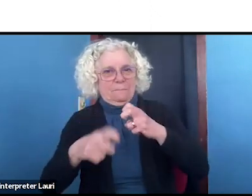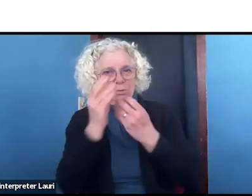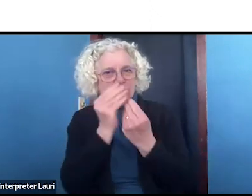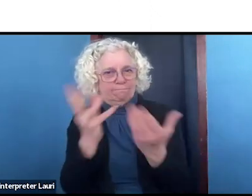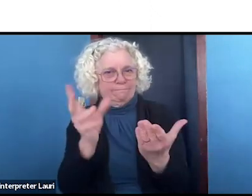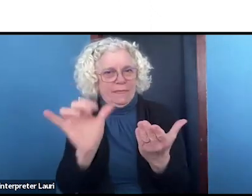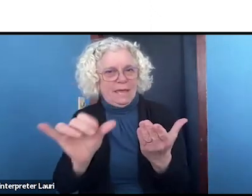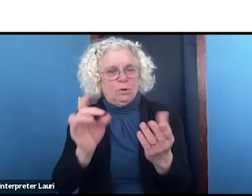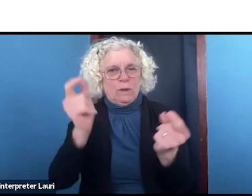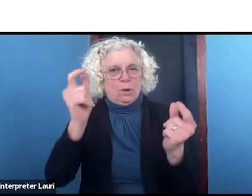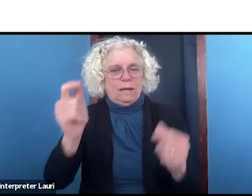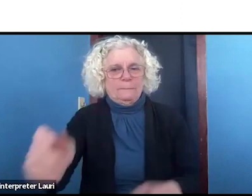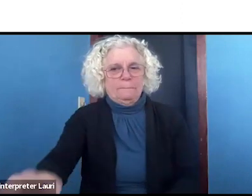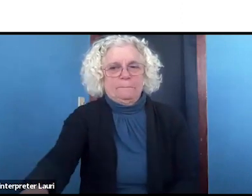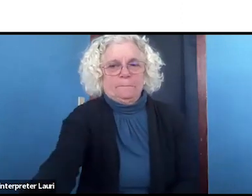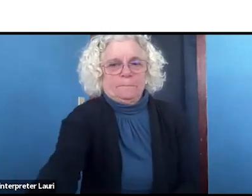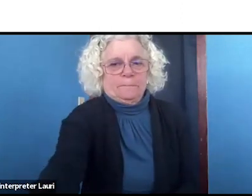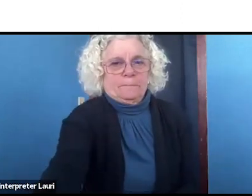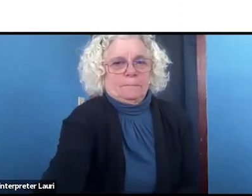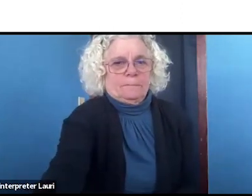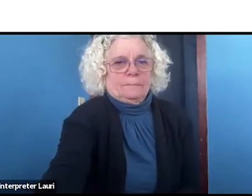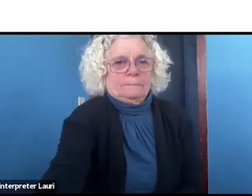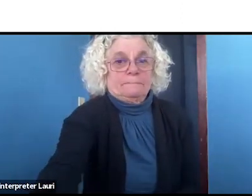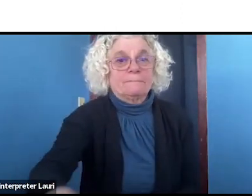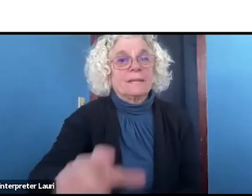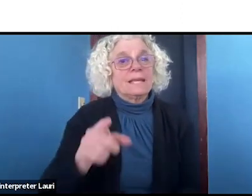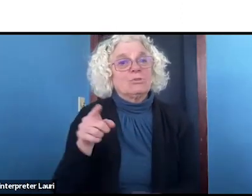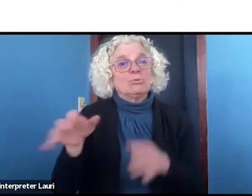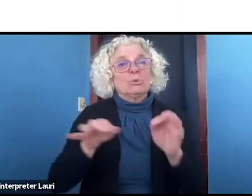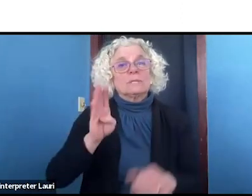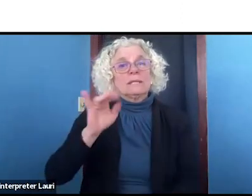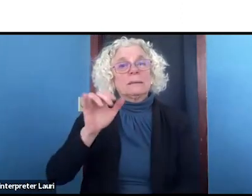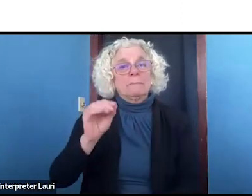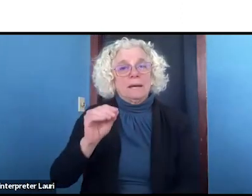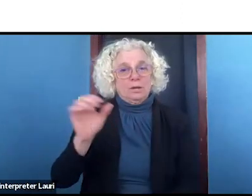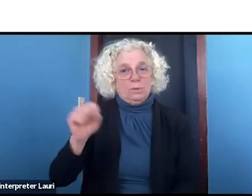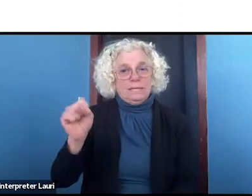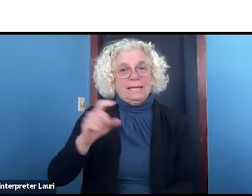And, you know, while you have my bio say that I am a person who once held a position of power